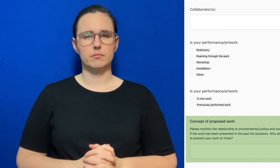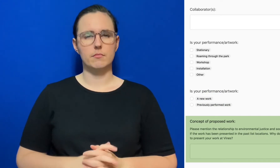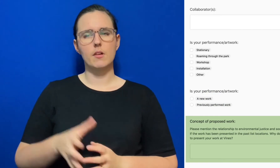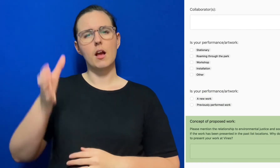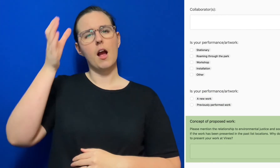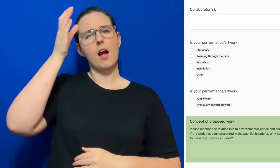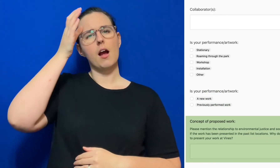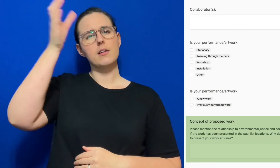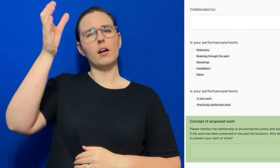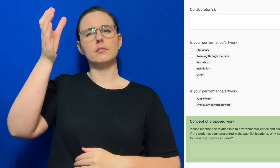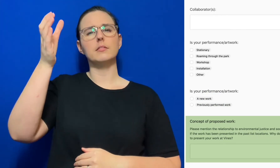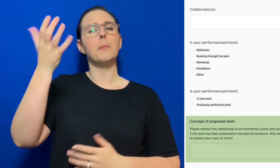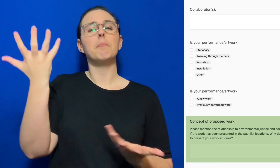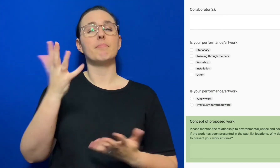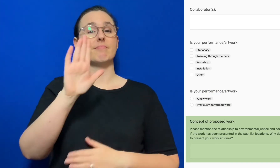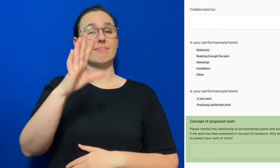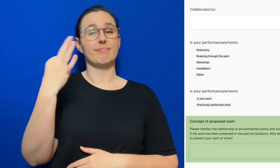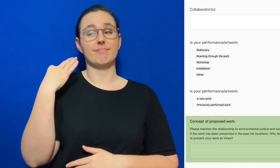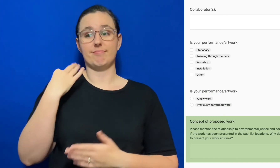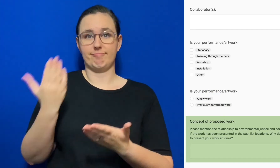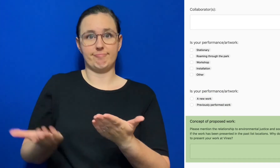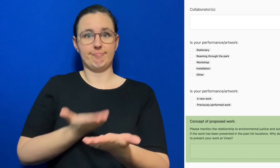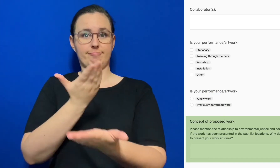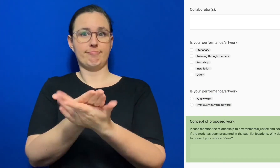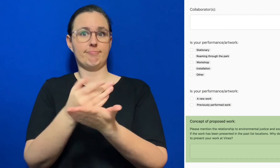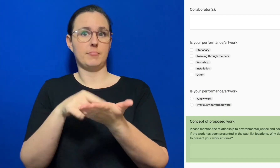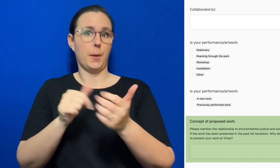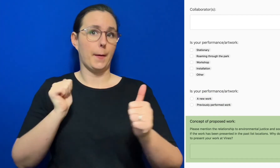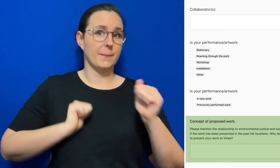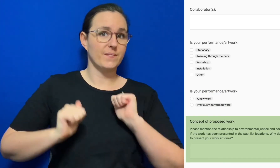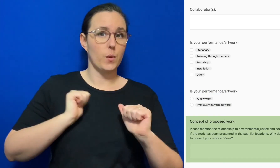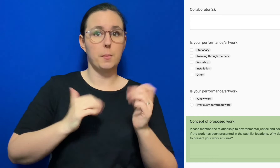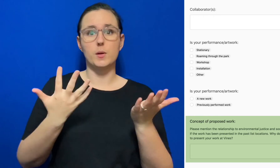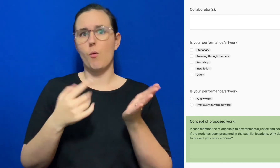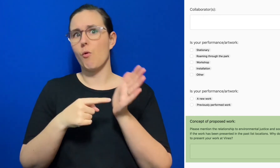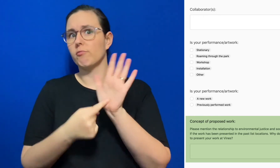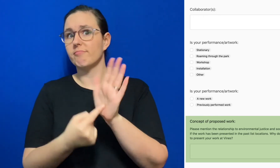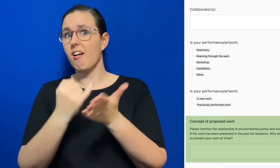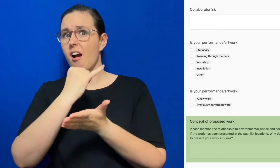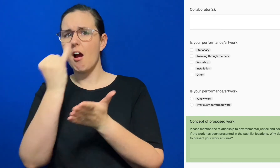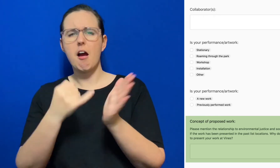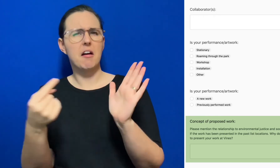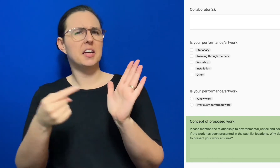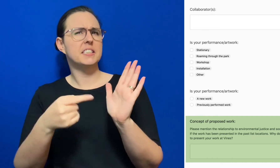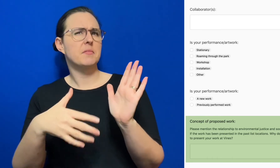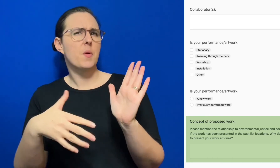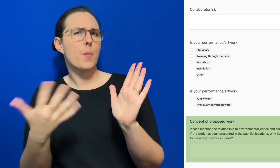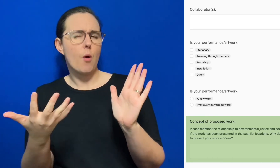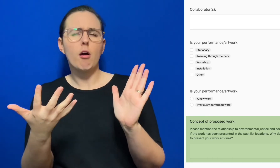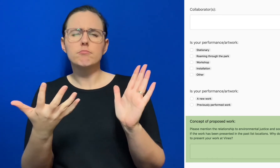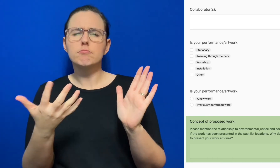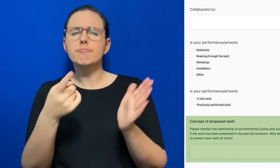Concept of proposed work